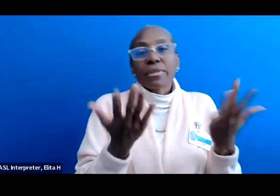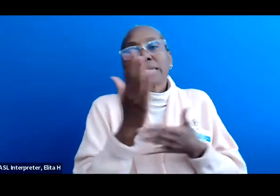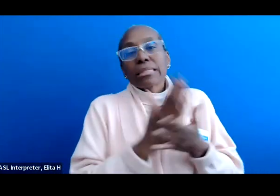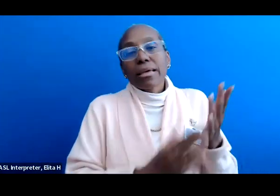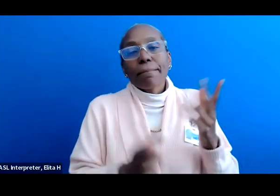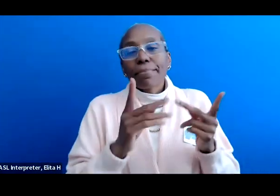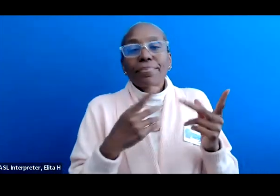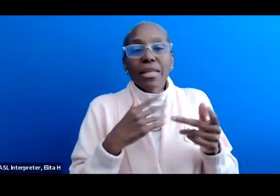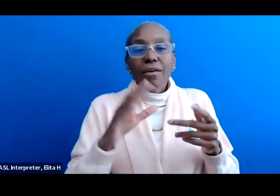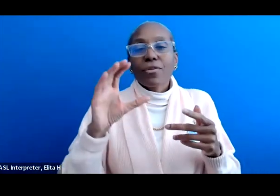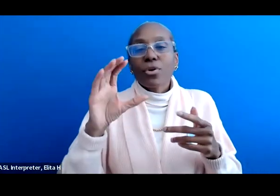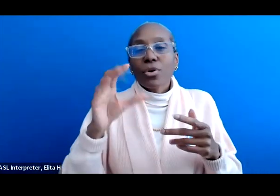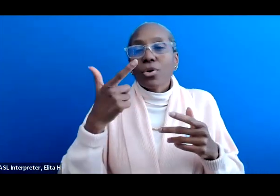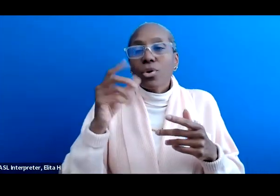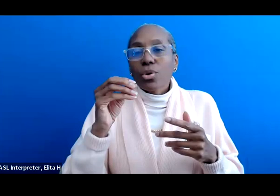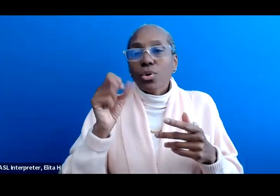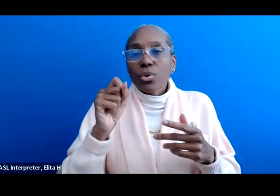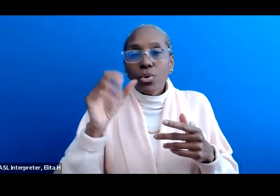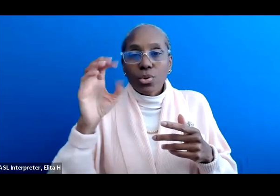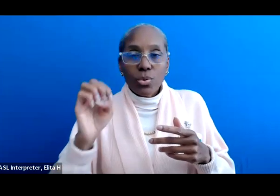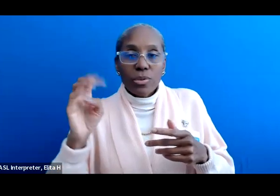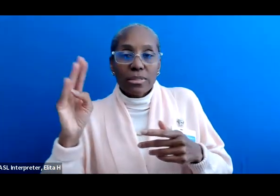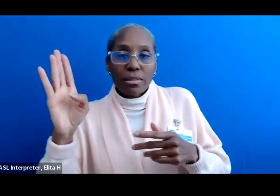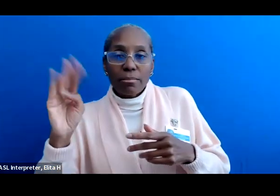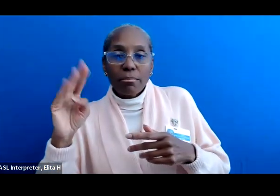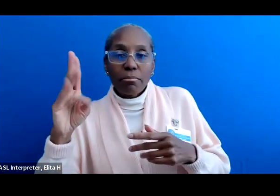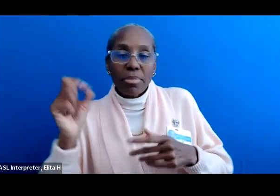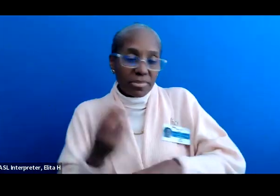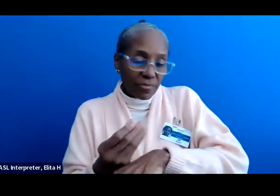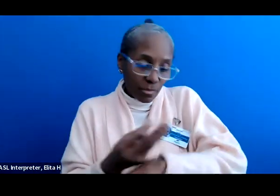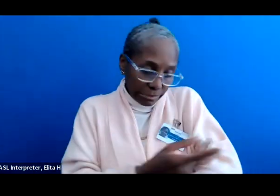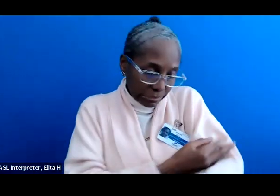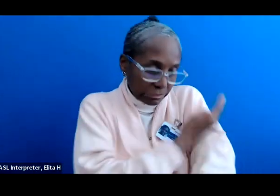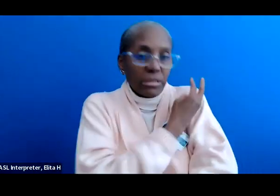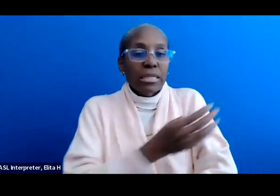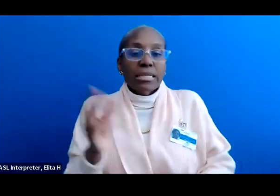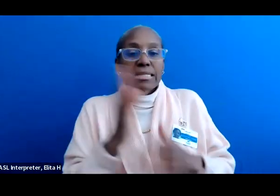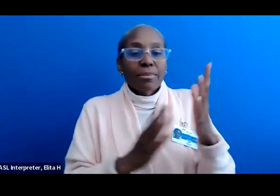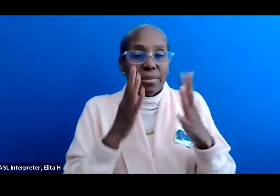goosebumps, some people have fuzzy vision, some people get a stuffy nose.